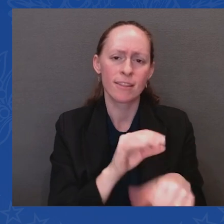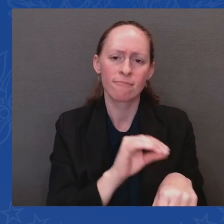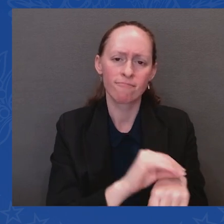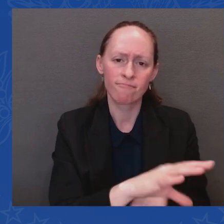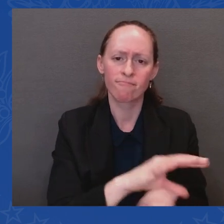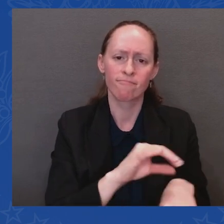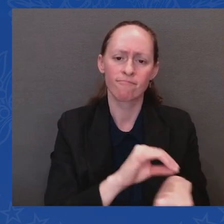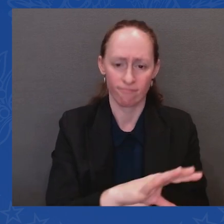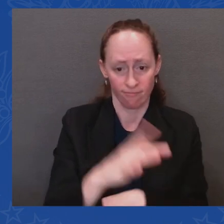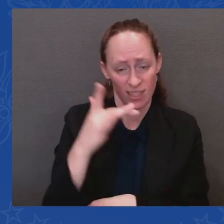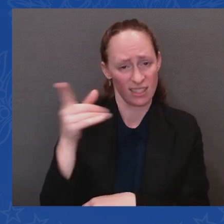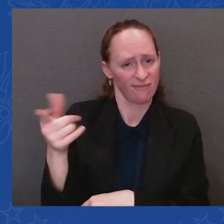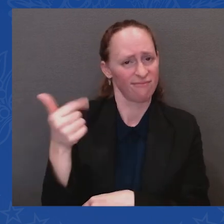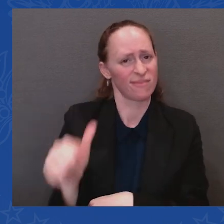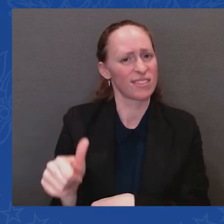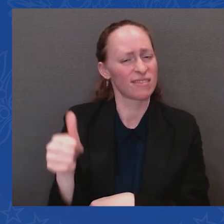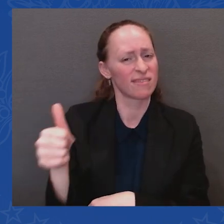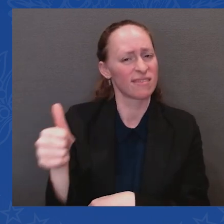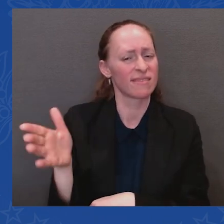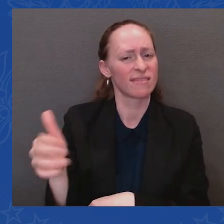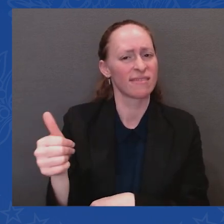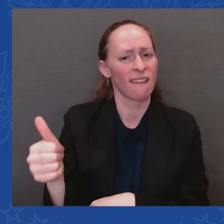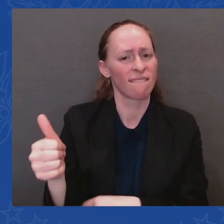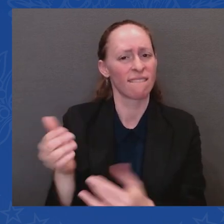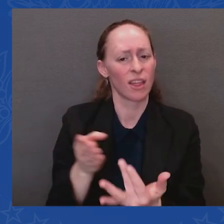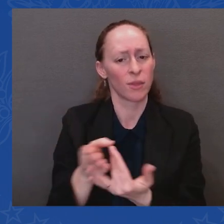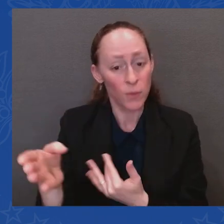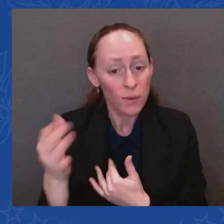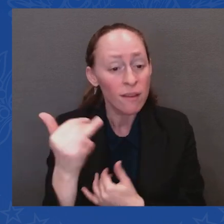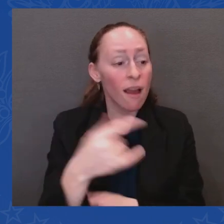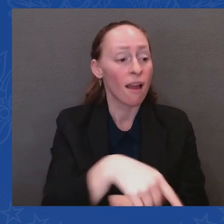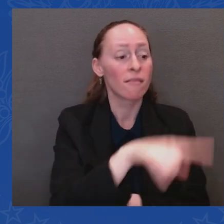to inspire hope as a role model for his fellow vets.